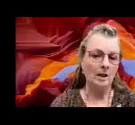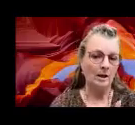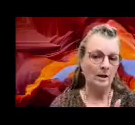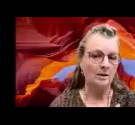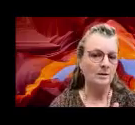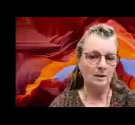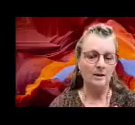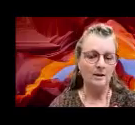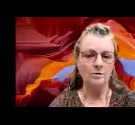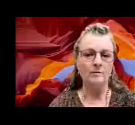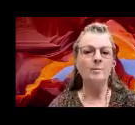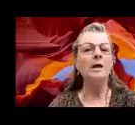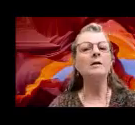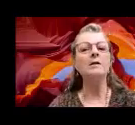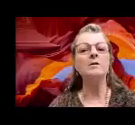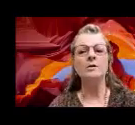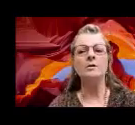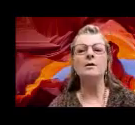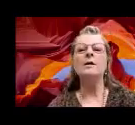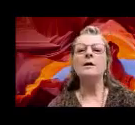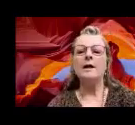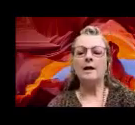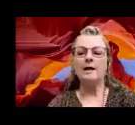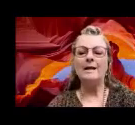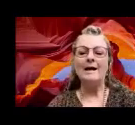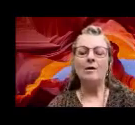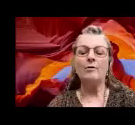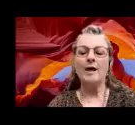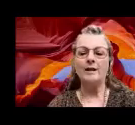had intellectual developmental disorder. And now that's